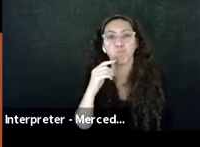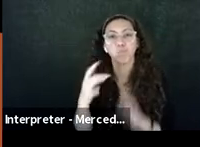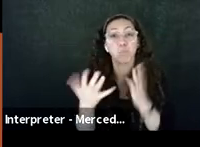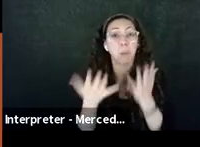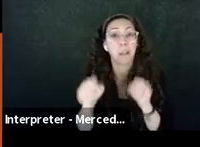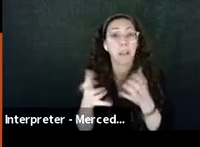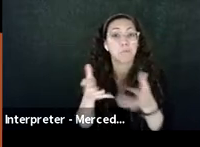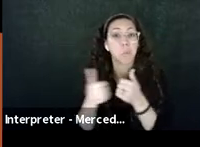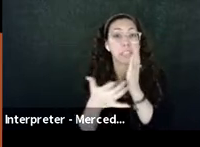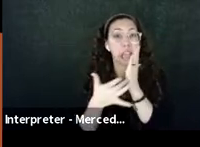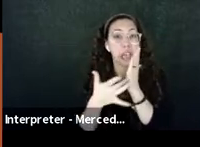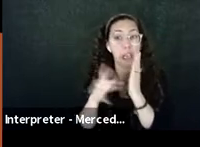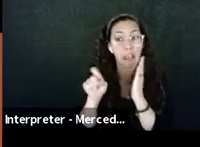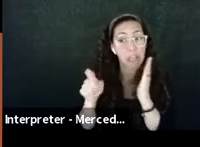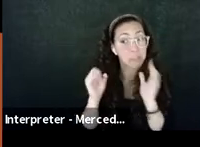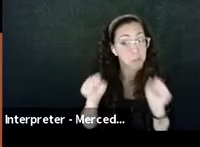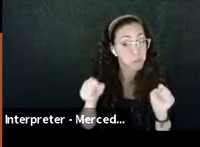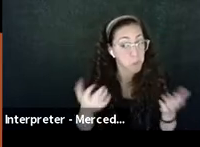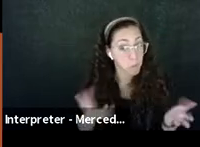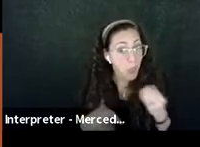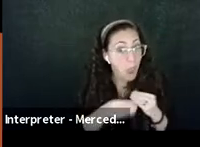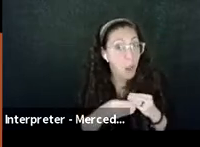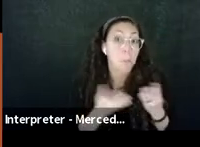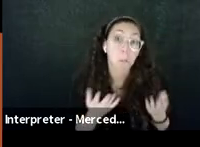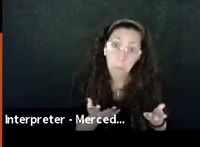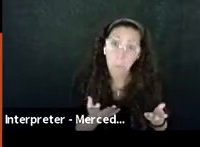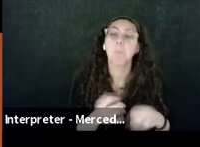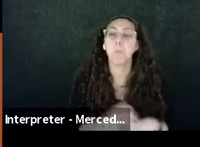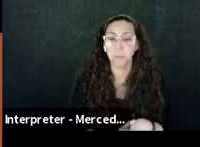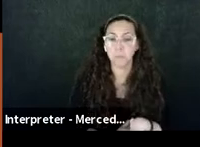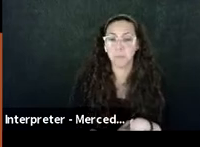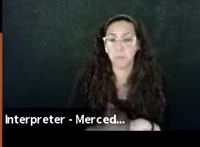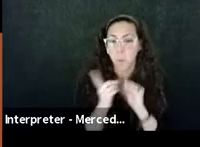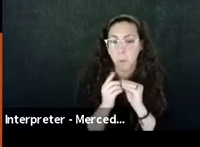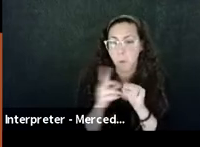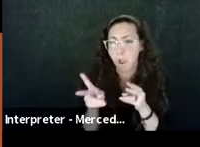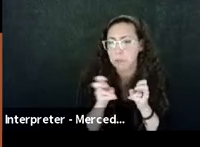Natalie Chavez: So I'm going to answer this question here from Elise and then we're going to get ready to get started with Maria So I'm trying to take questions and I see him so